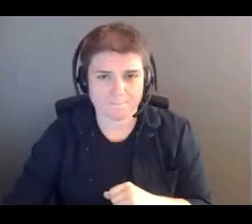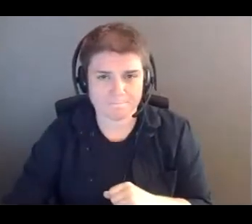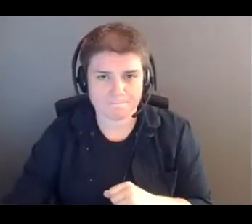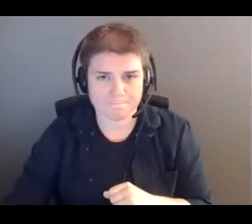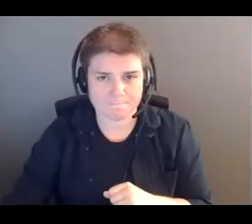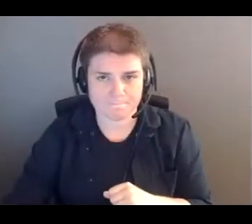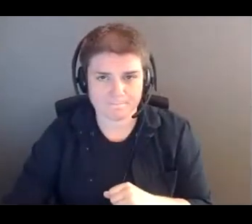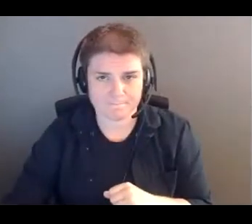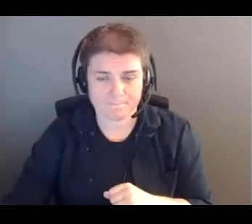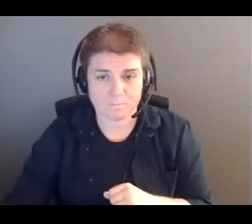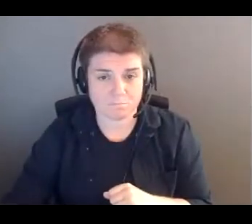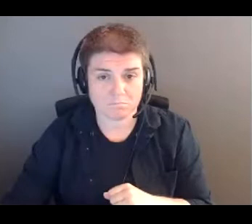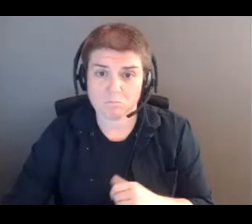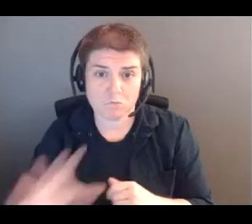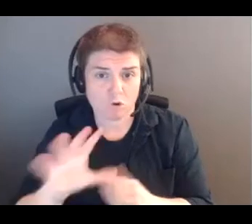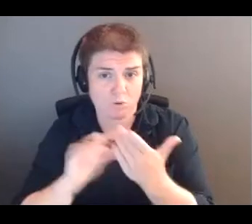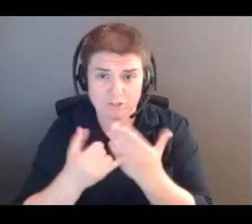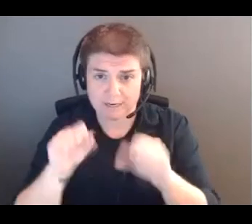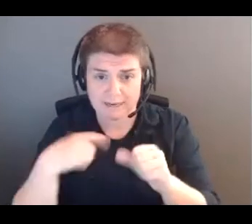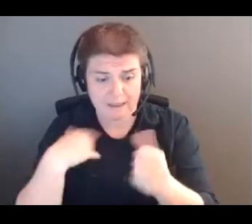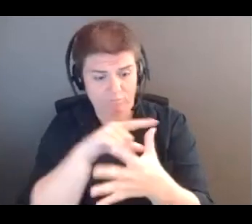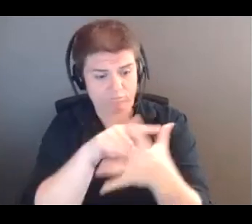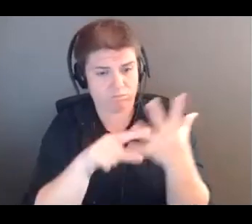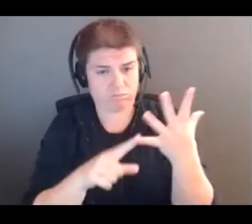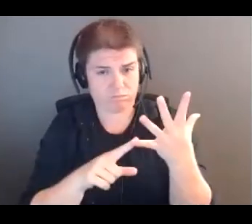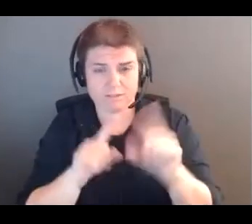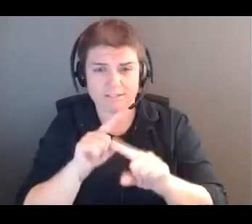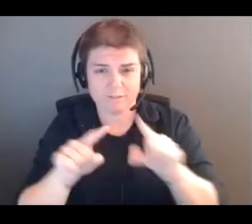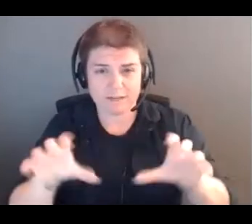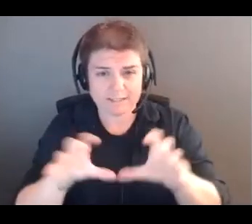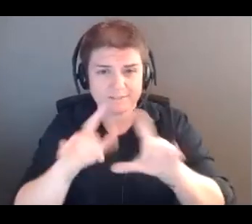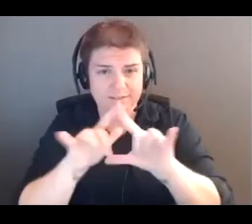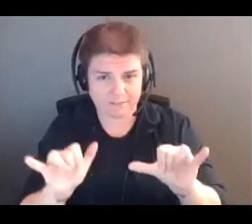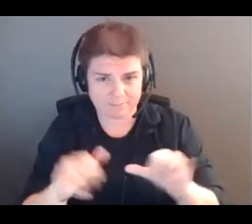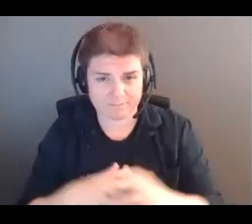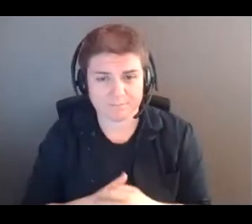project could include a number of these various activities at the same time. There is a full